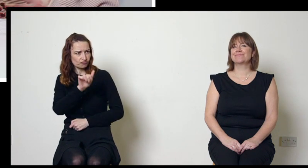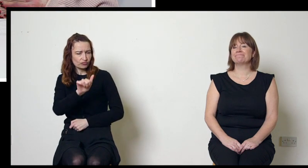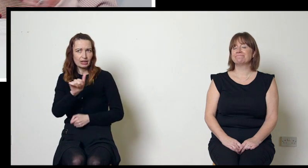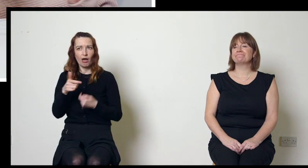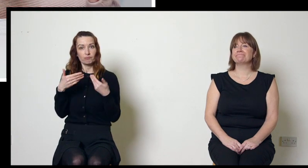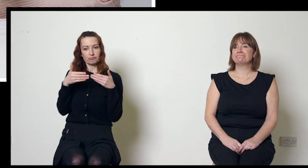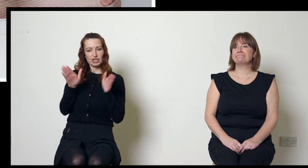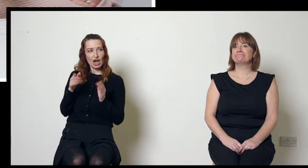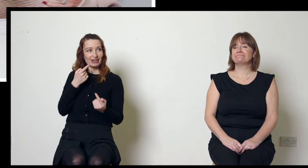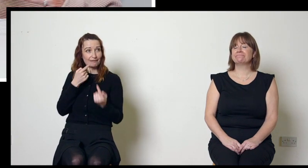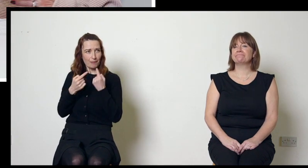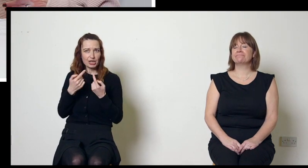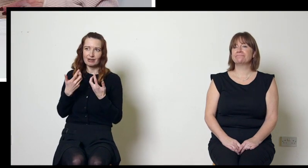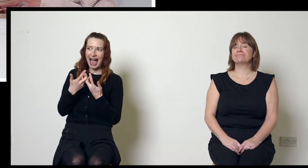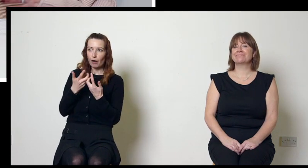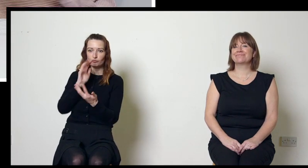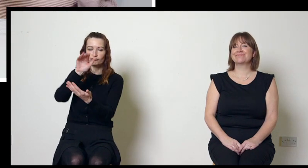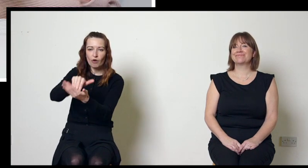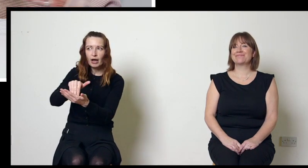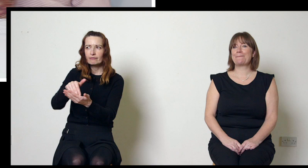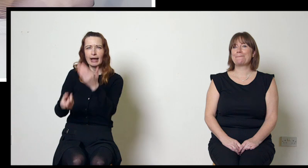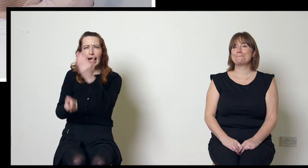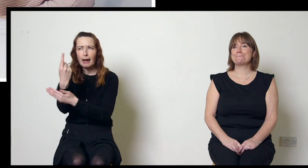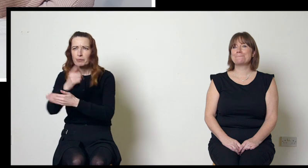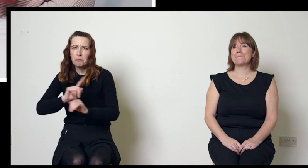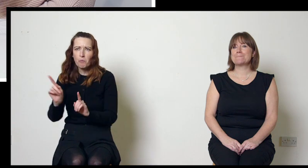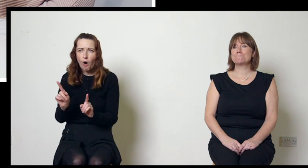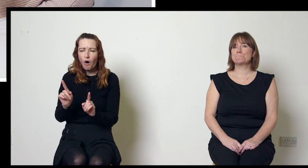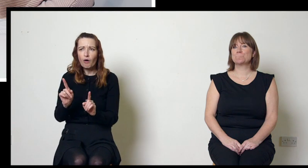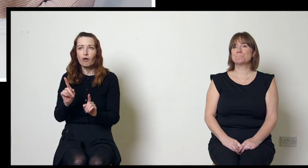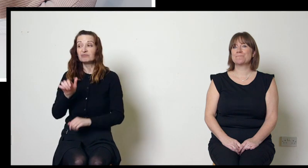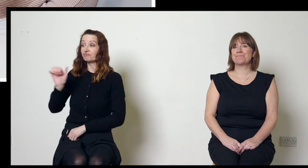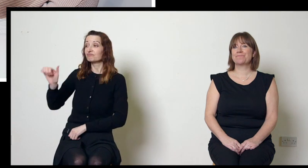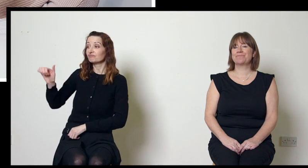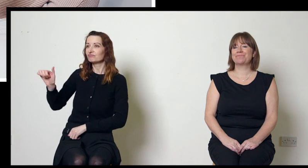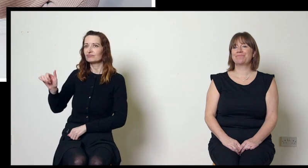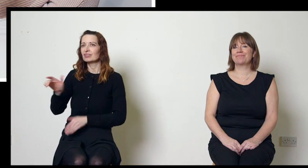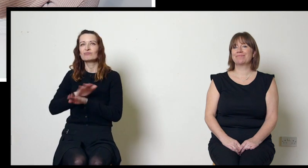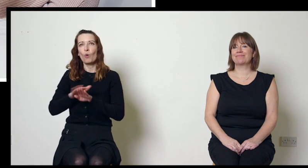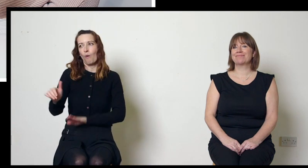generically about how to access it, what's going to happen, that's just… And not expecting everybody to know…